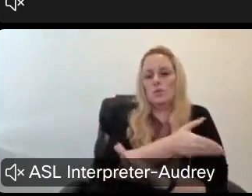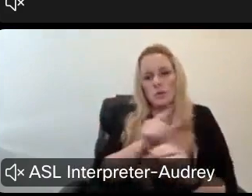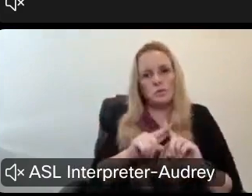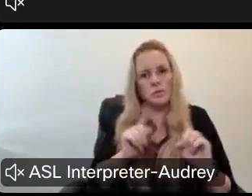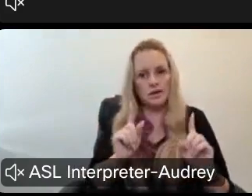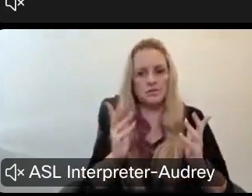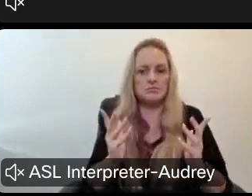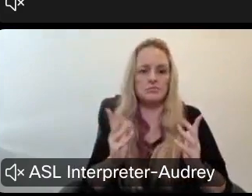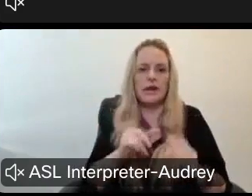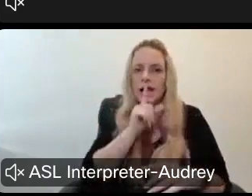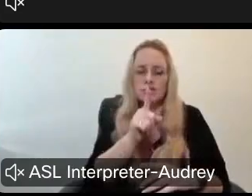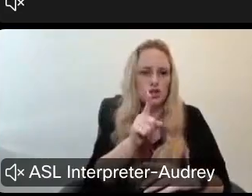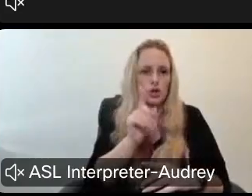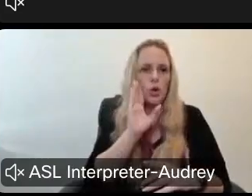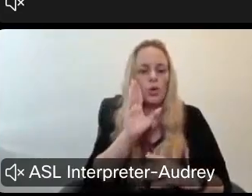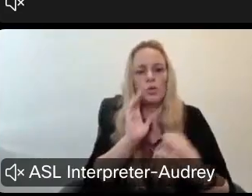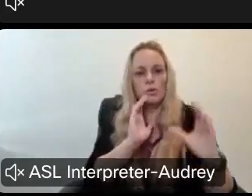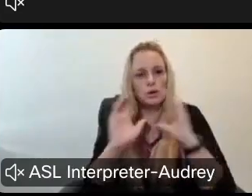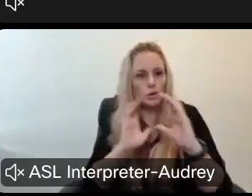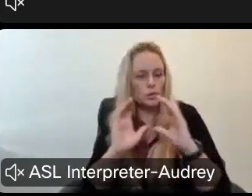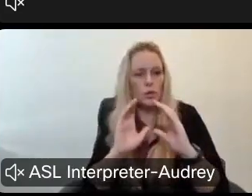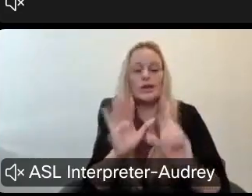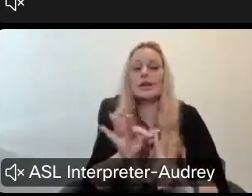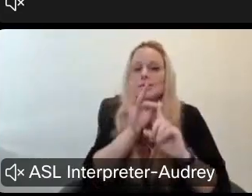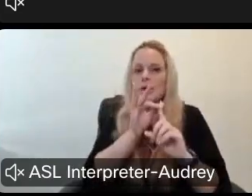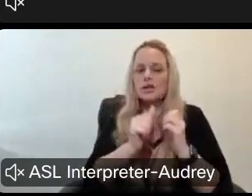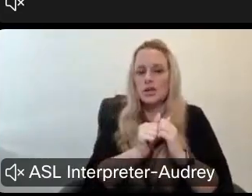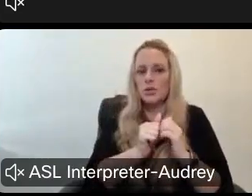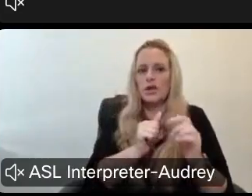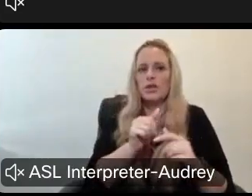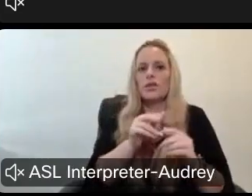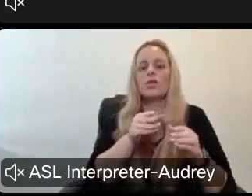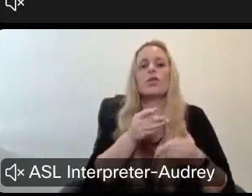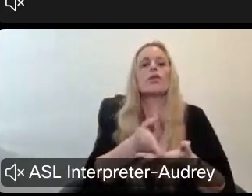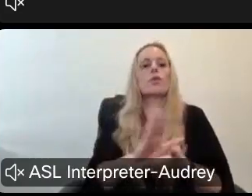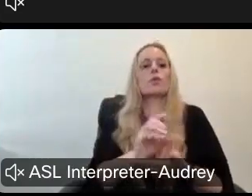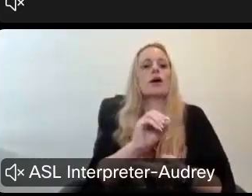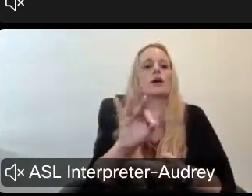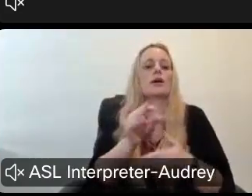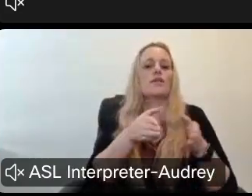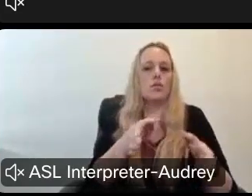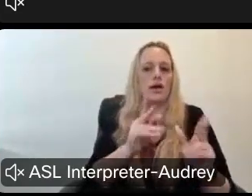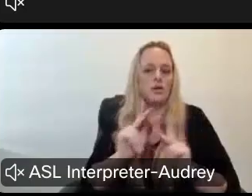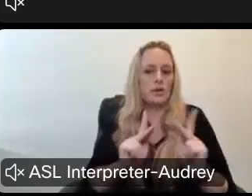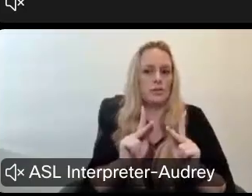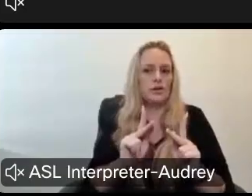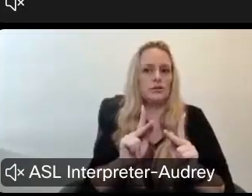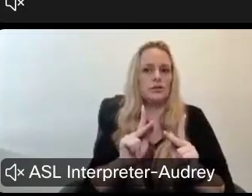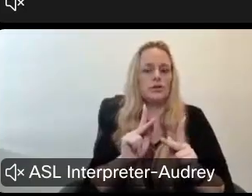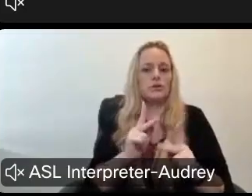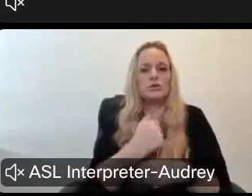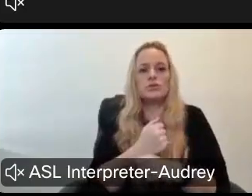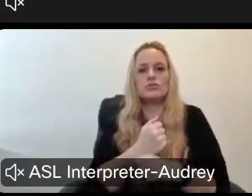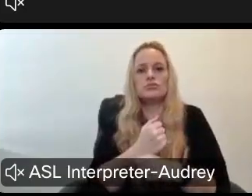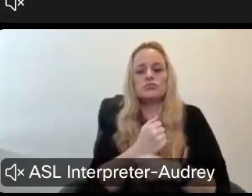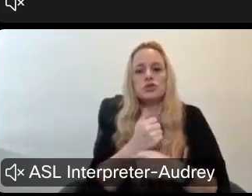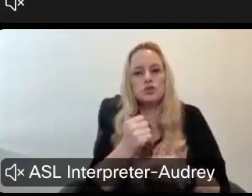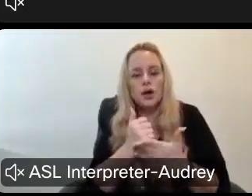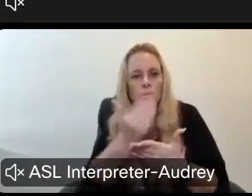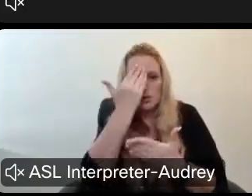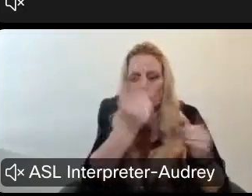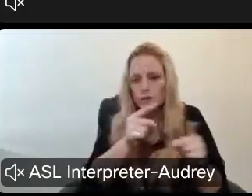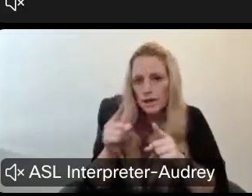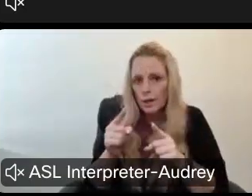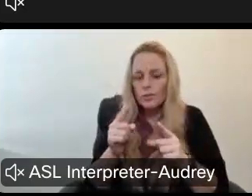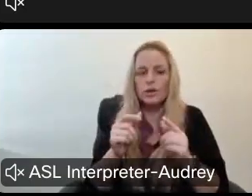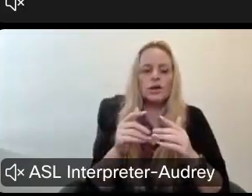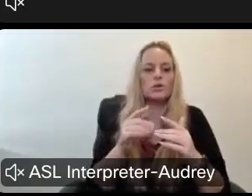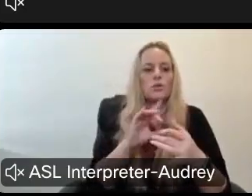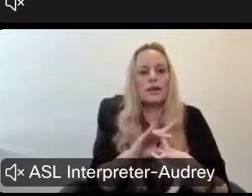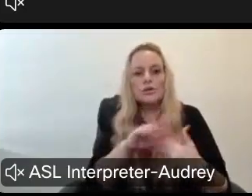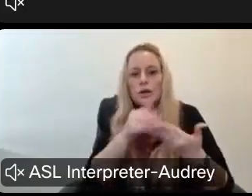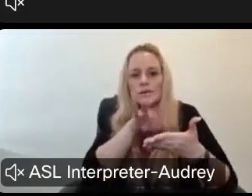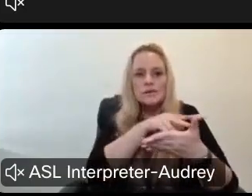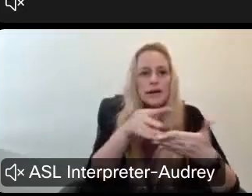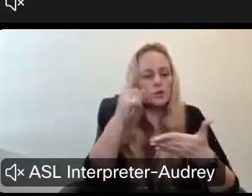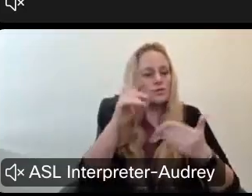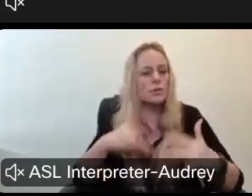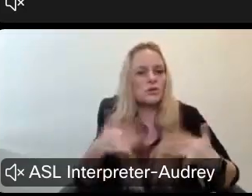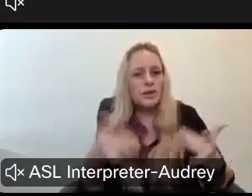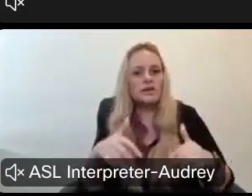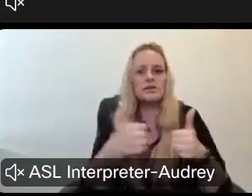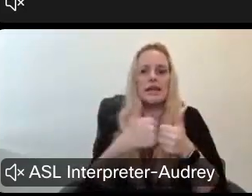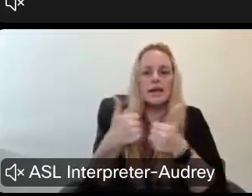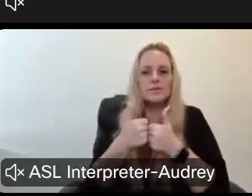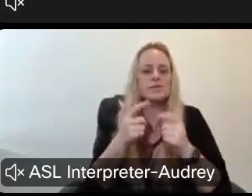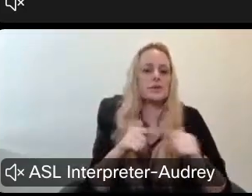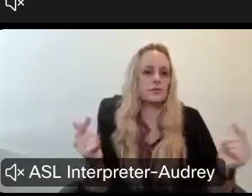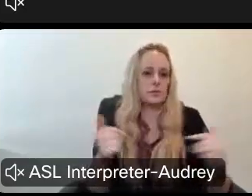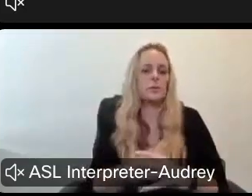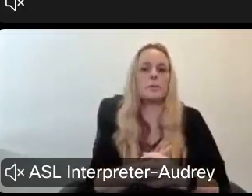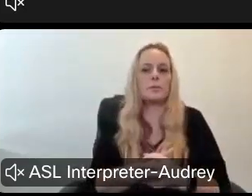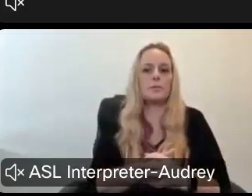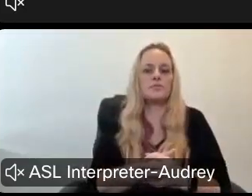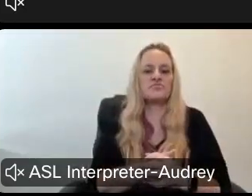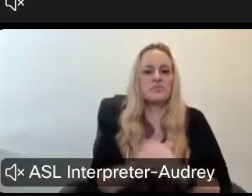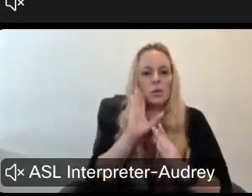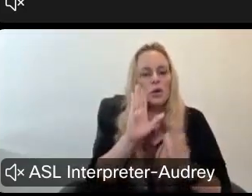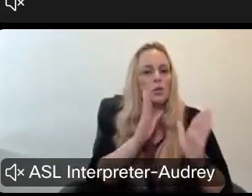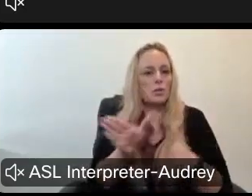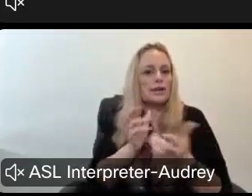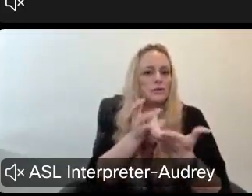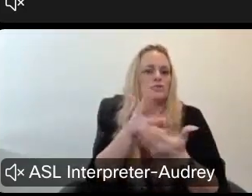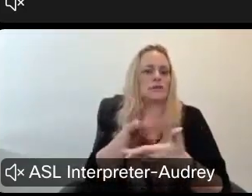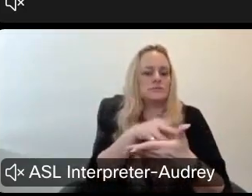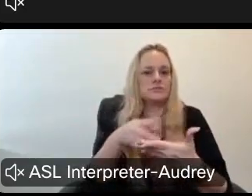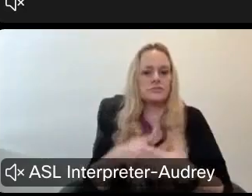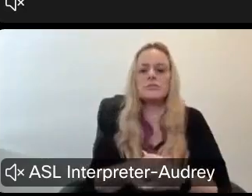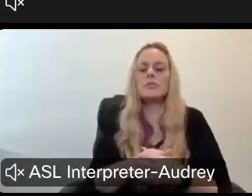I'm sure there'll be communication especially with our right of way section folks, to keep us abreast as to, you know, what's happening with all the events, games, and so forth will act accordingly. Okay. And 2nd question.